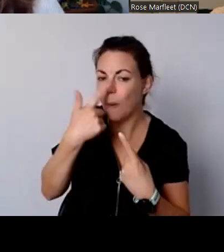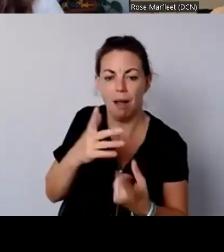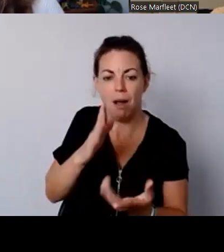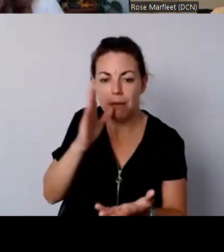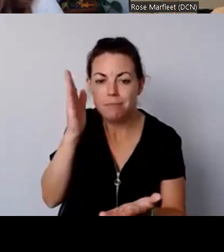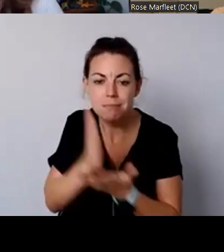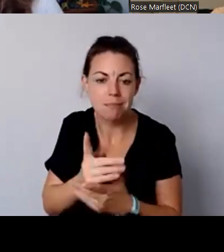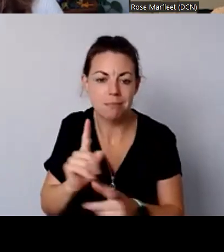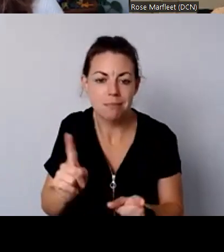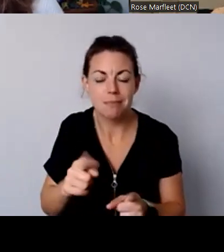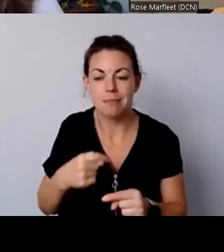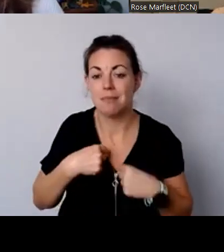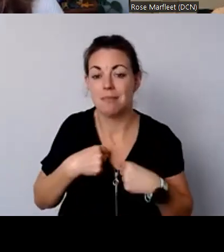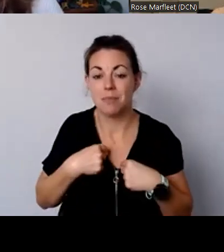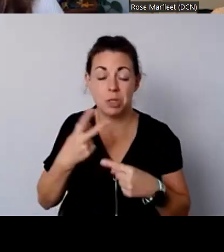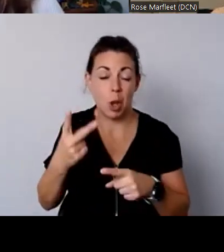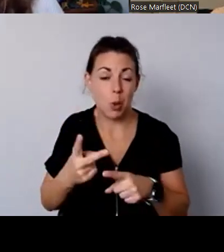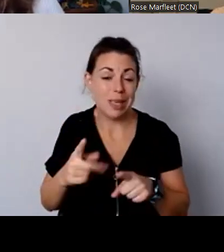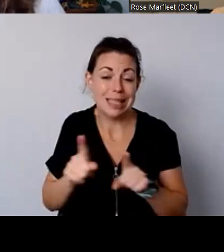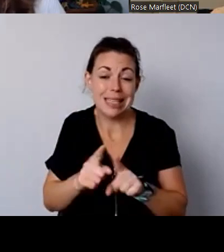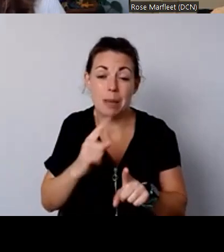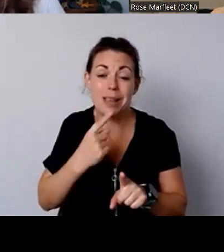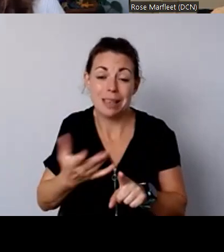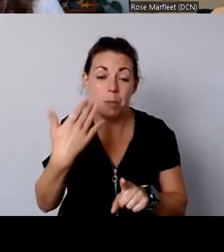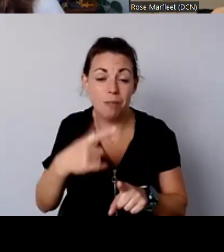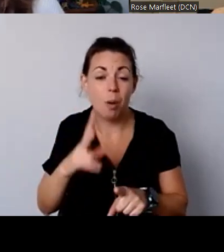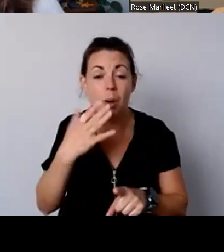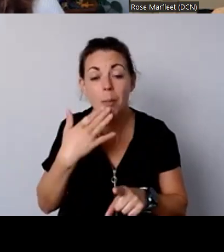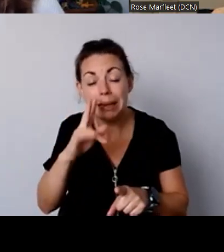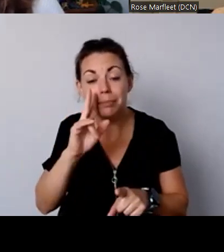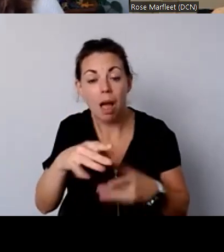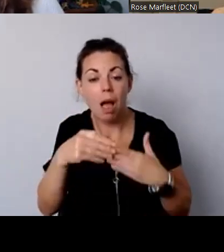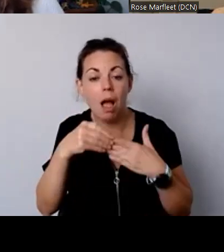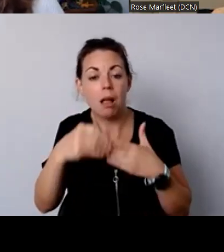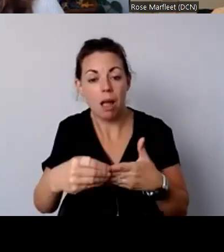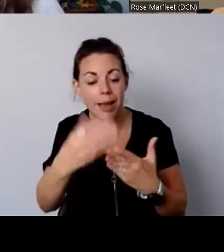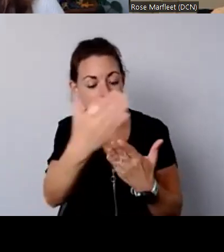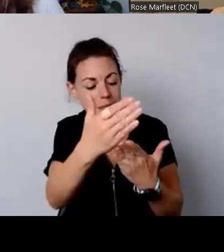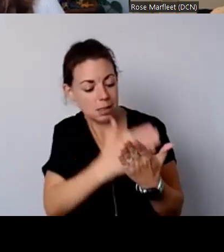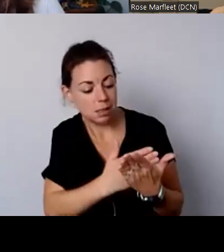I'm just going to repeat what I said previously, to have a look at the guidance on the digital inclusion category page.